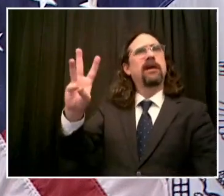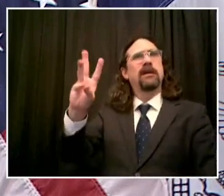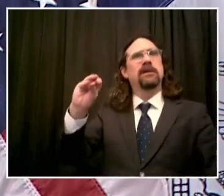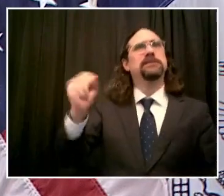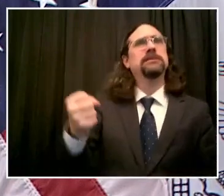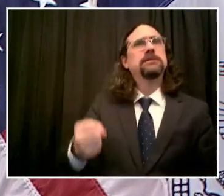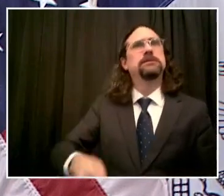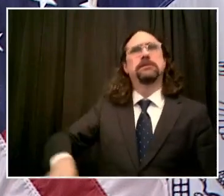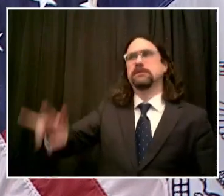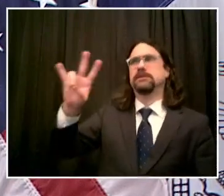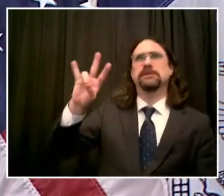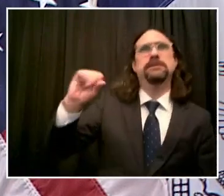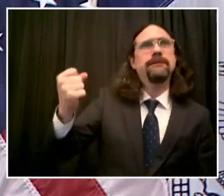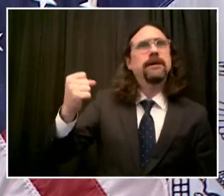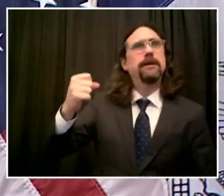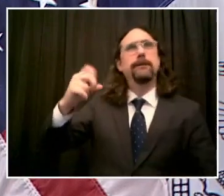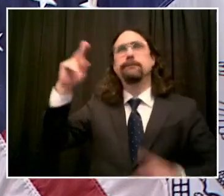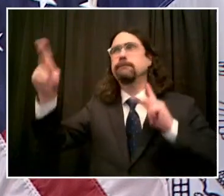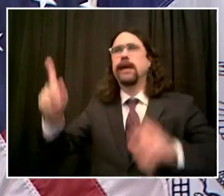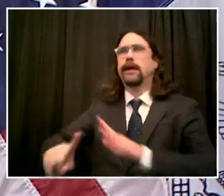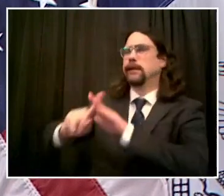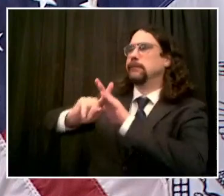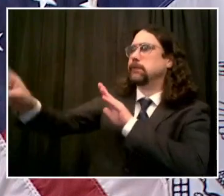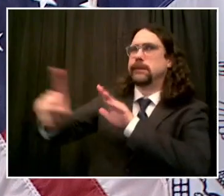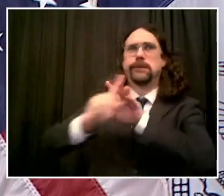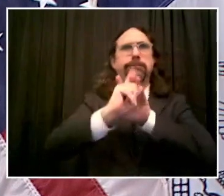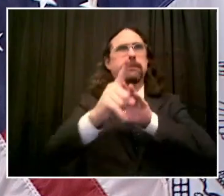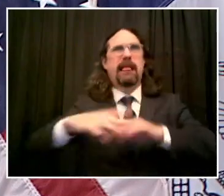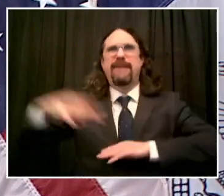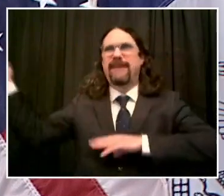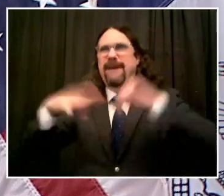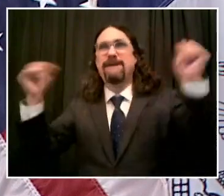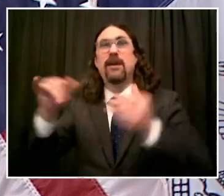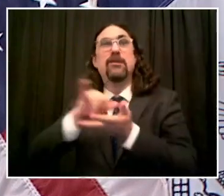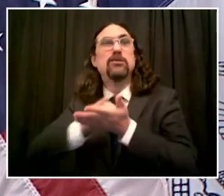PEOPLE FLED THE CITY OF NEW YORK BY THE MILLIONS AND THEY SAID